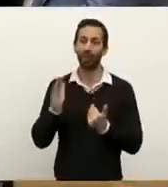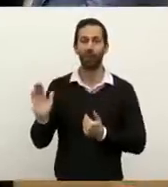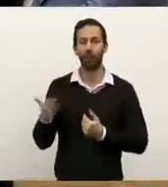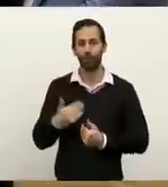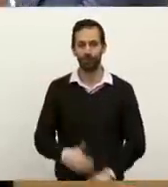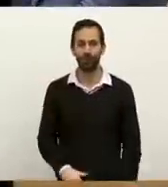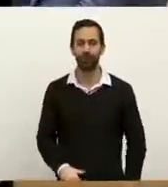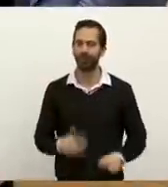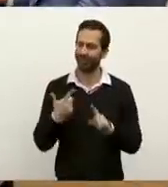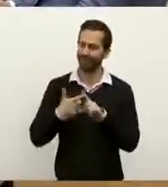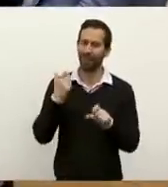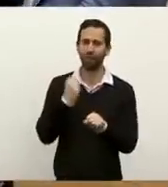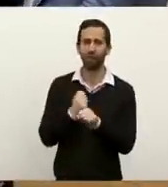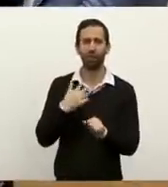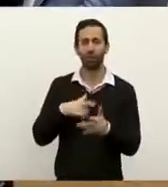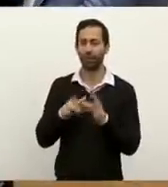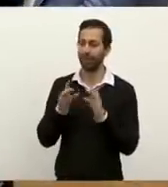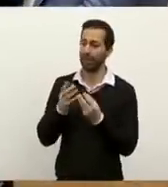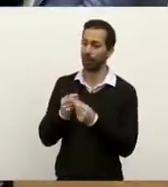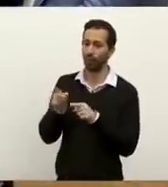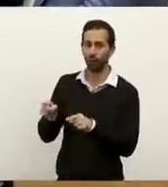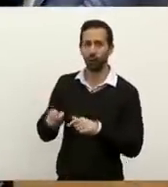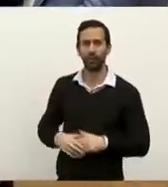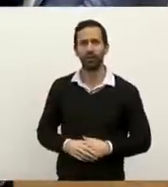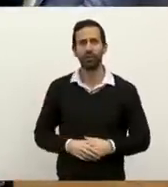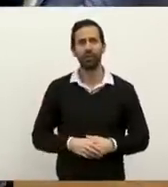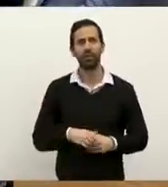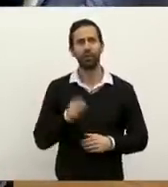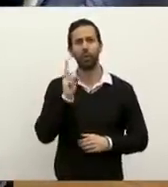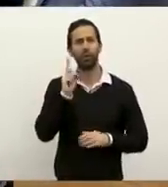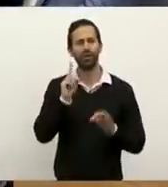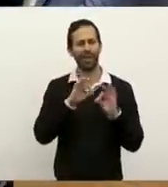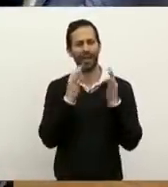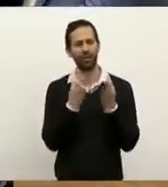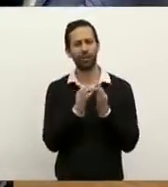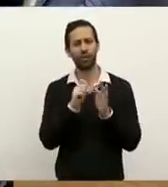KG, I'd like to start with you. What is the agency doing to address the delays